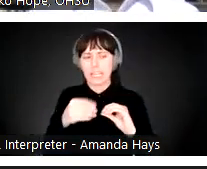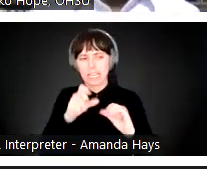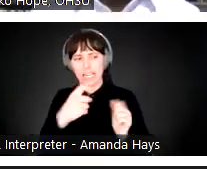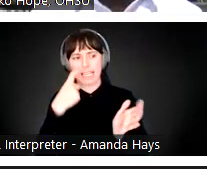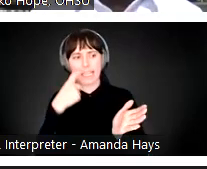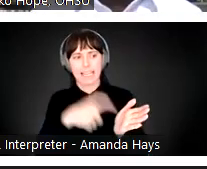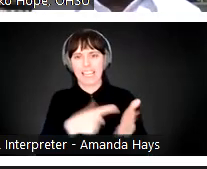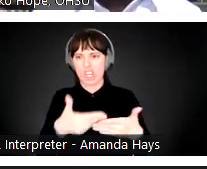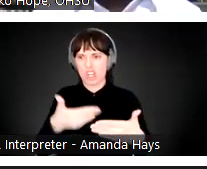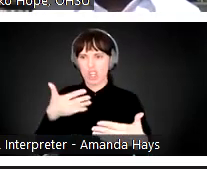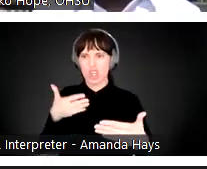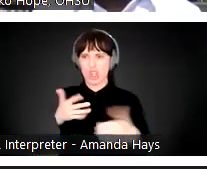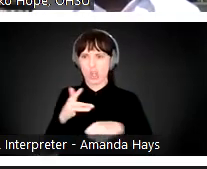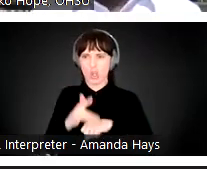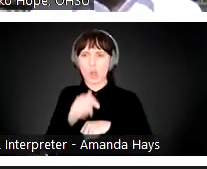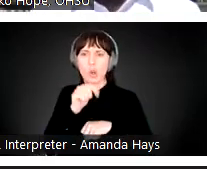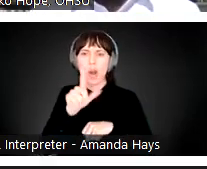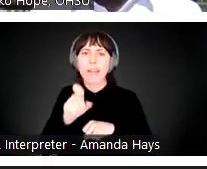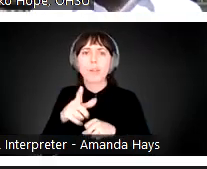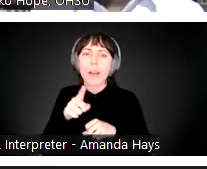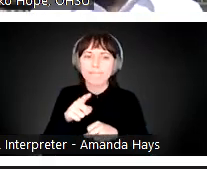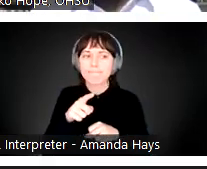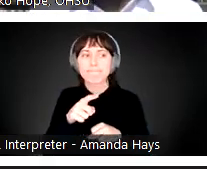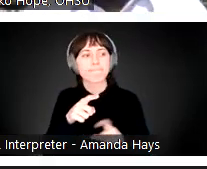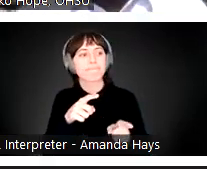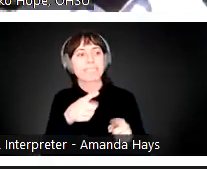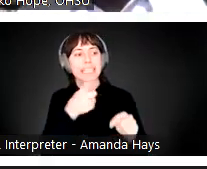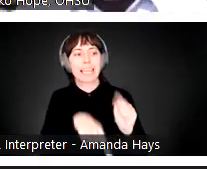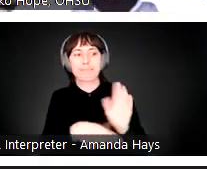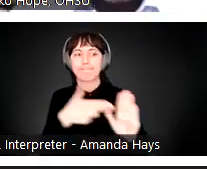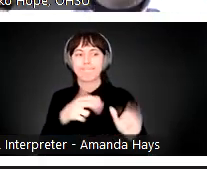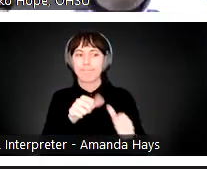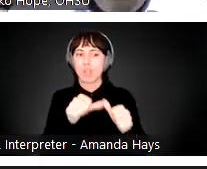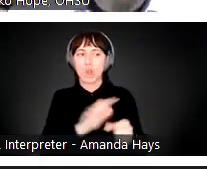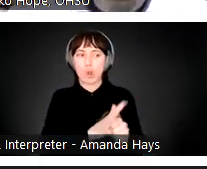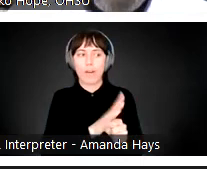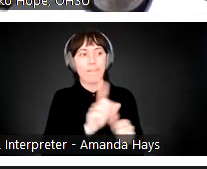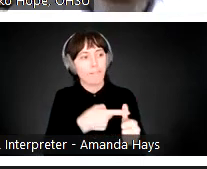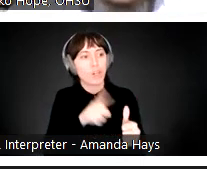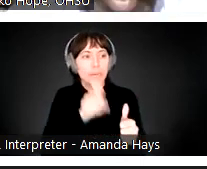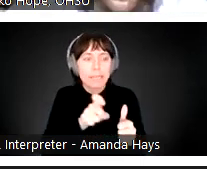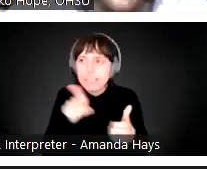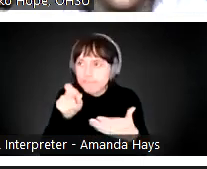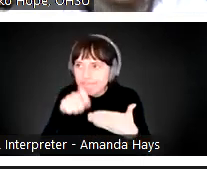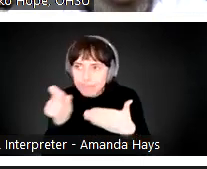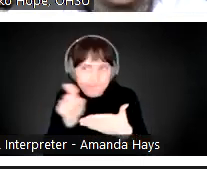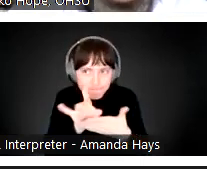to rule out everything in order to call it Long COVID, and yet, I do think that it's important to rule out some basic